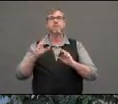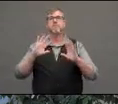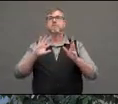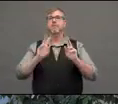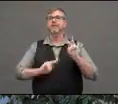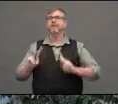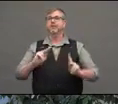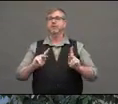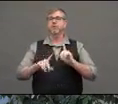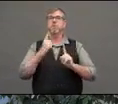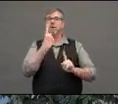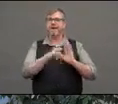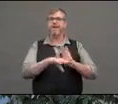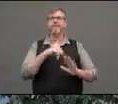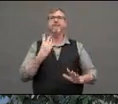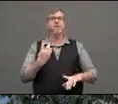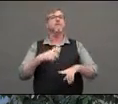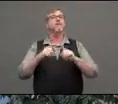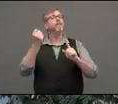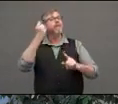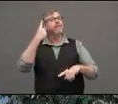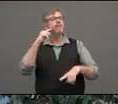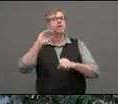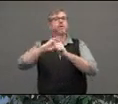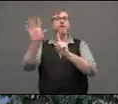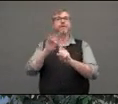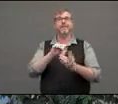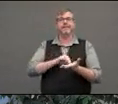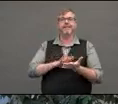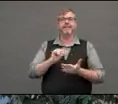So that means that when somebody tests positive